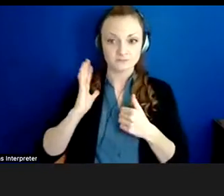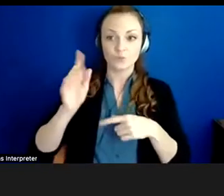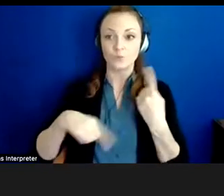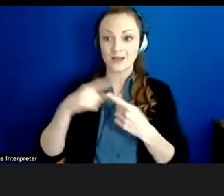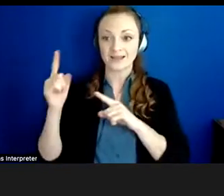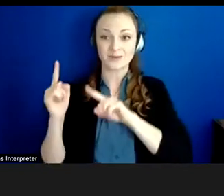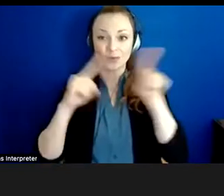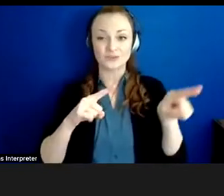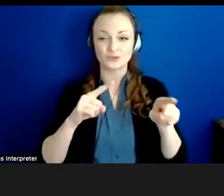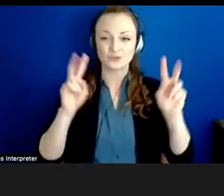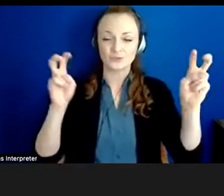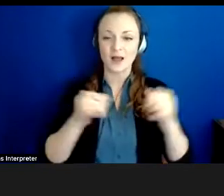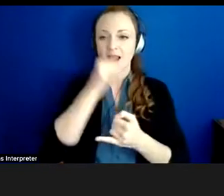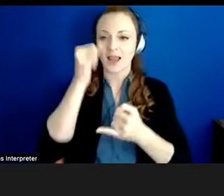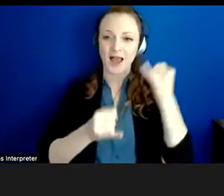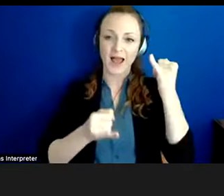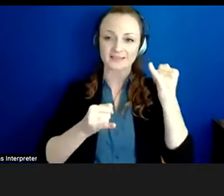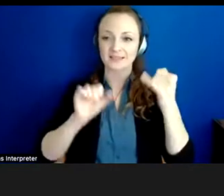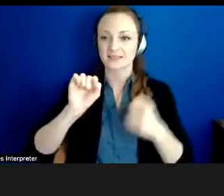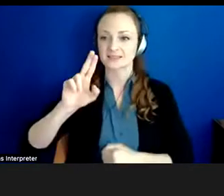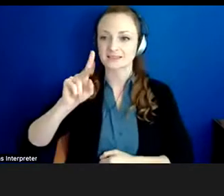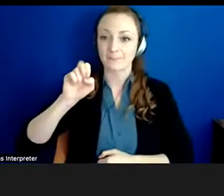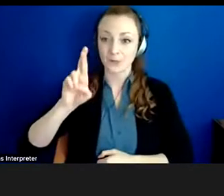Supper, that the Last Supper was, in fact a Passover Seder